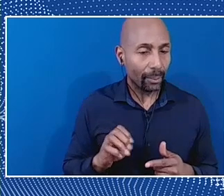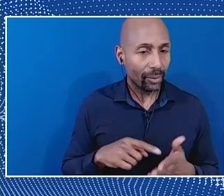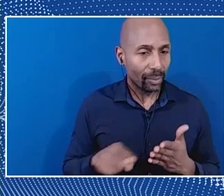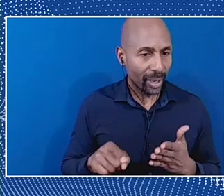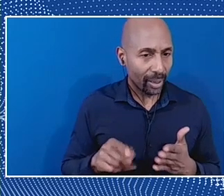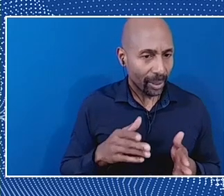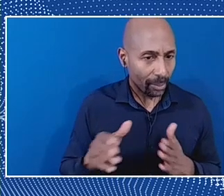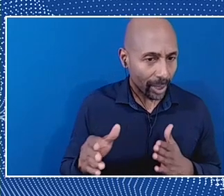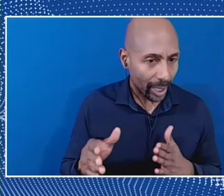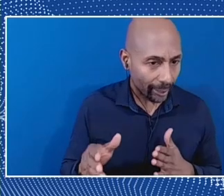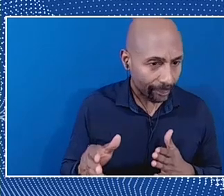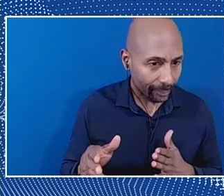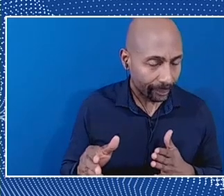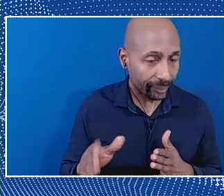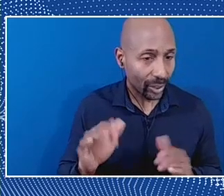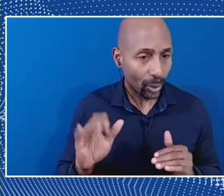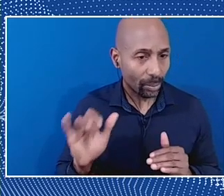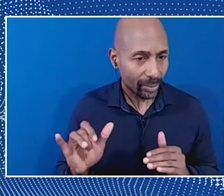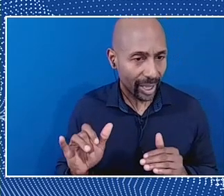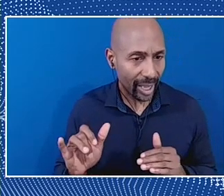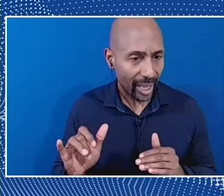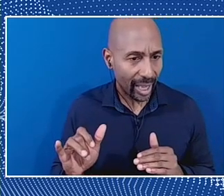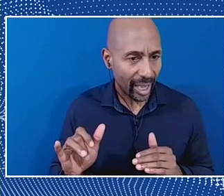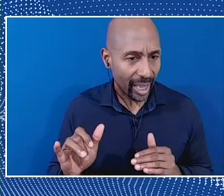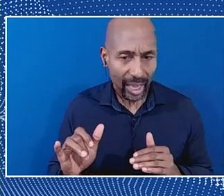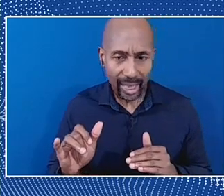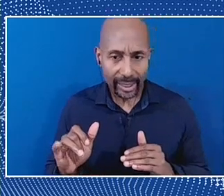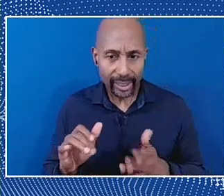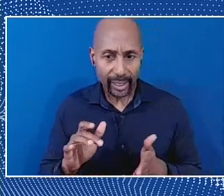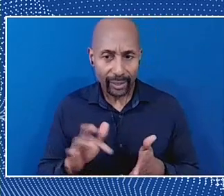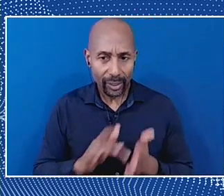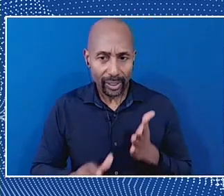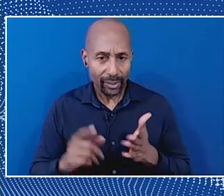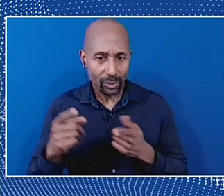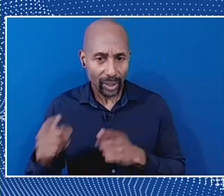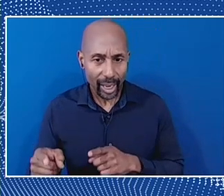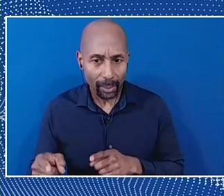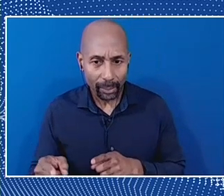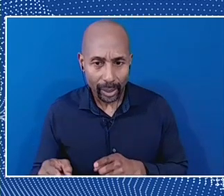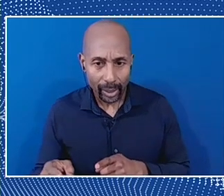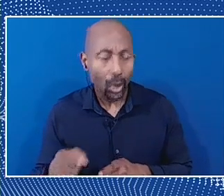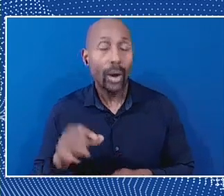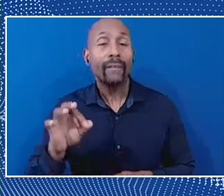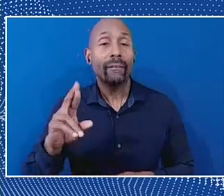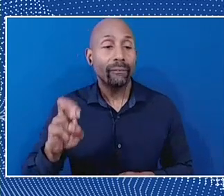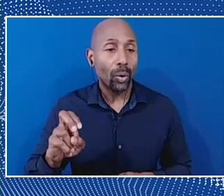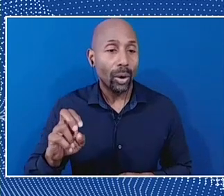which were over $500 a month for ten months. The reason why we have [inaudible 02:47:49] forbearance payments are not